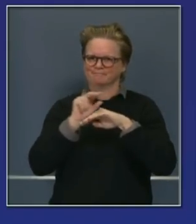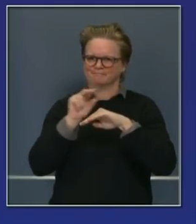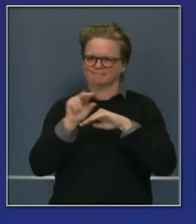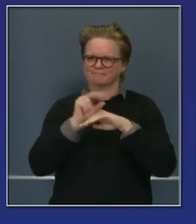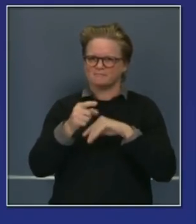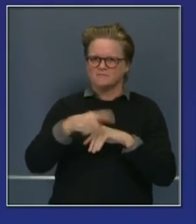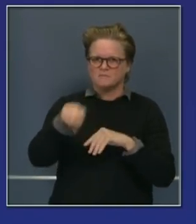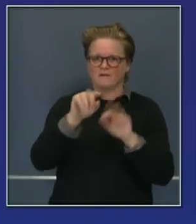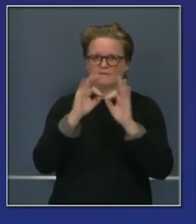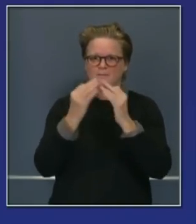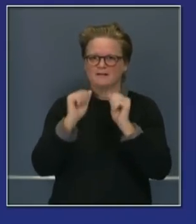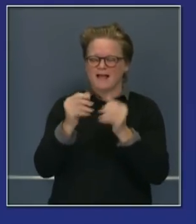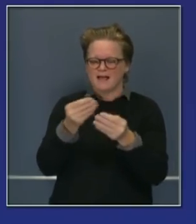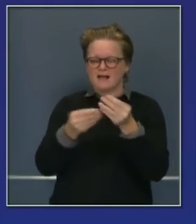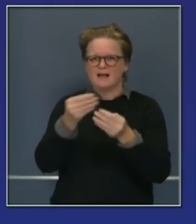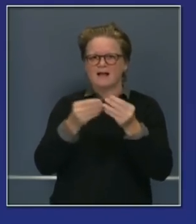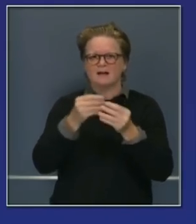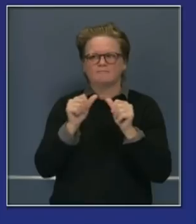INCOME FAMILIES, SUBSIDIES ON A